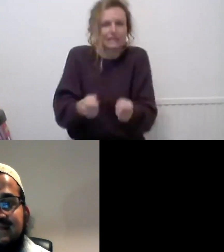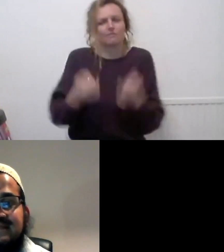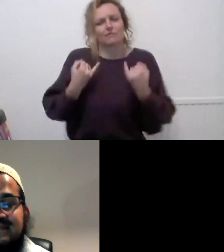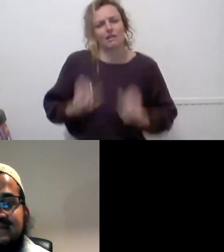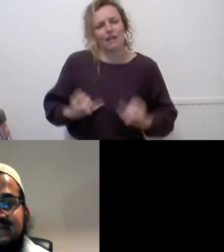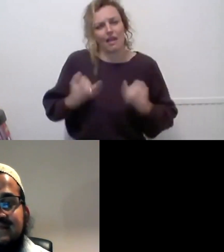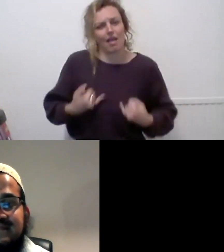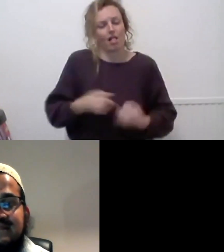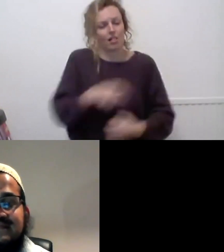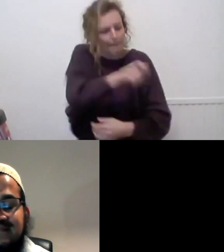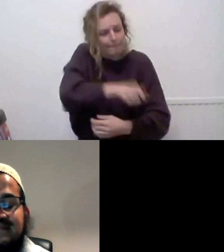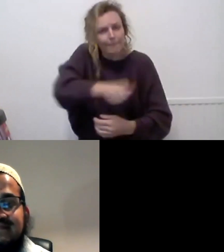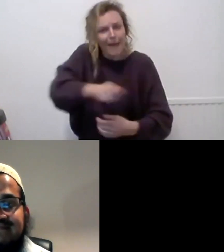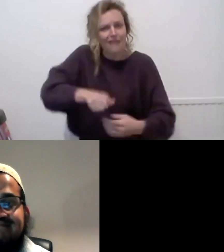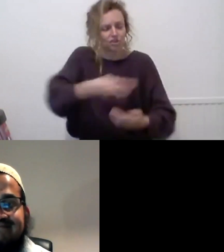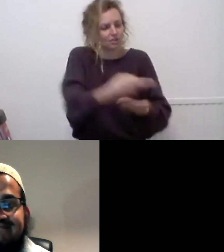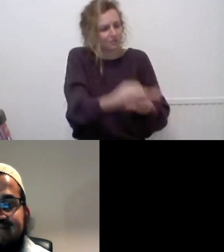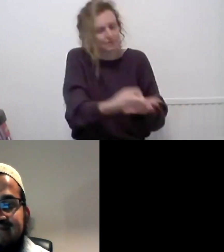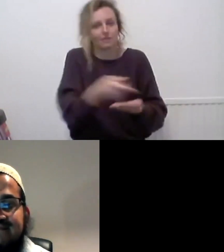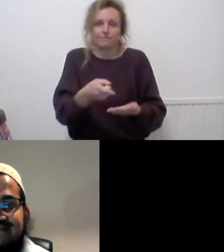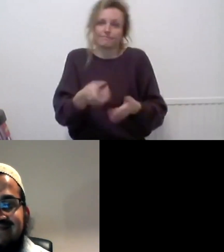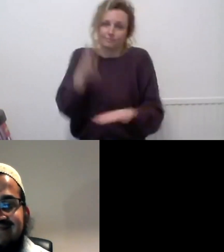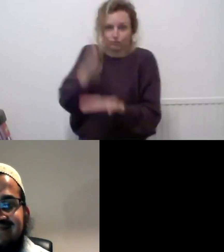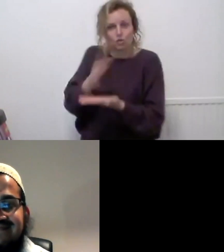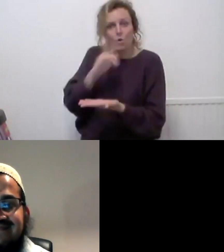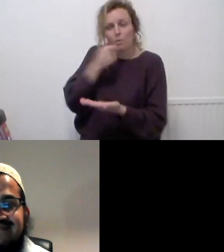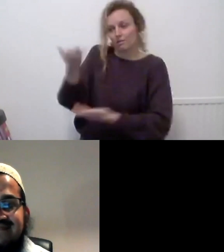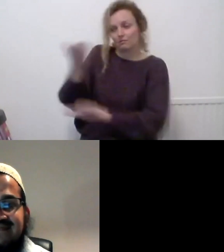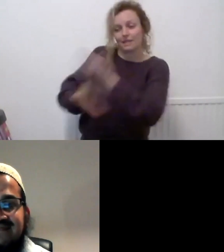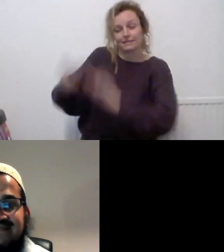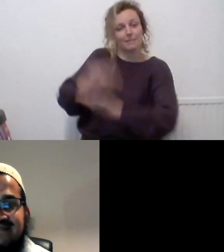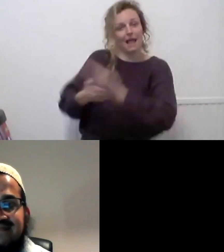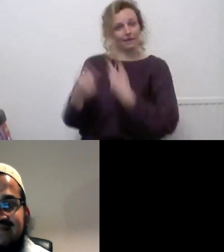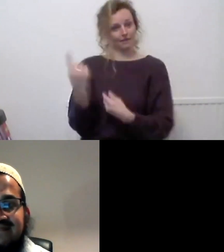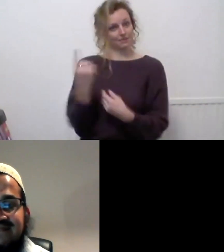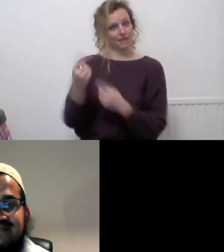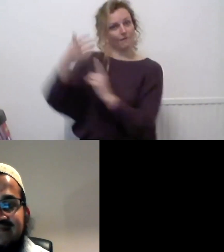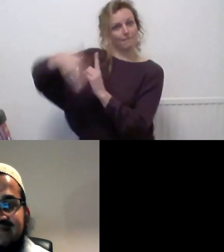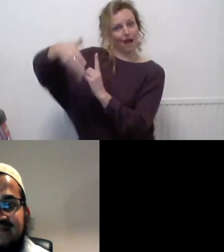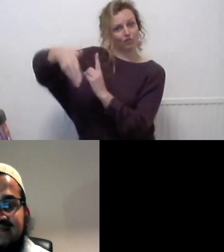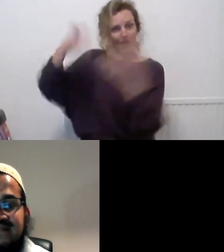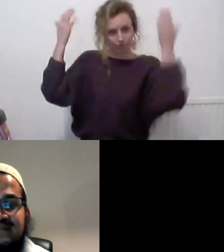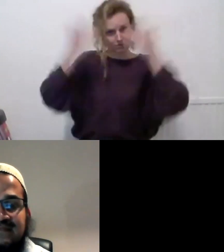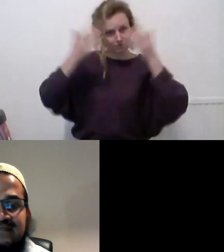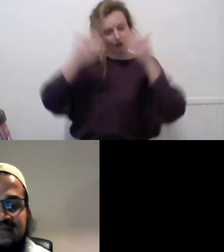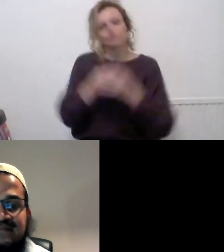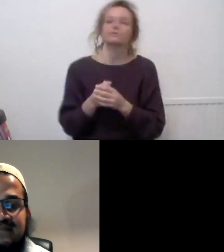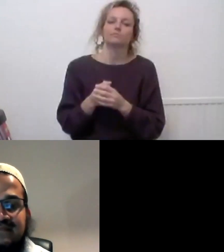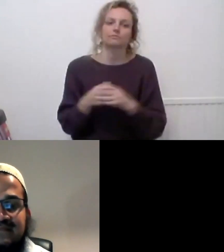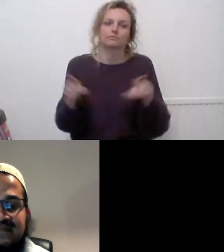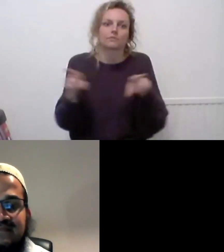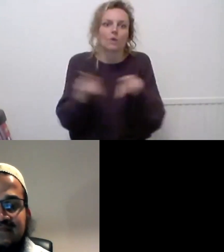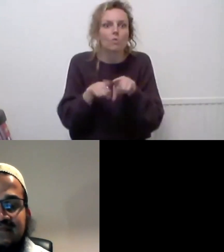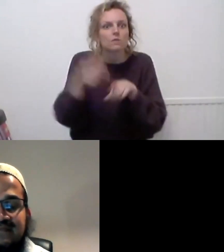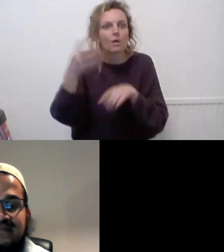alley will share his experiences tonight. He also has a lot of experience of recruiting ill patients